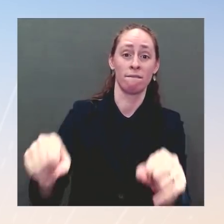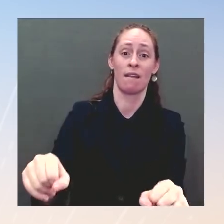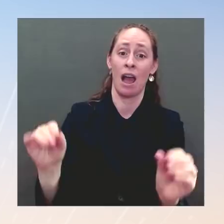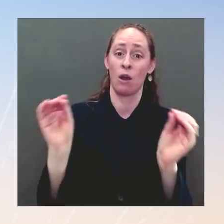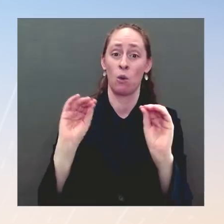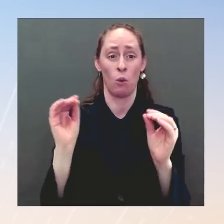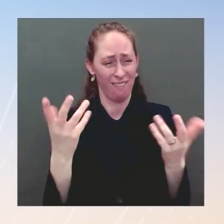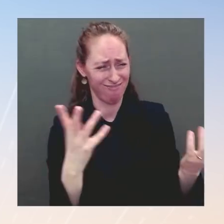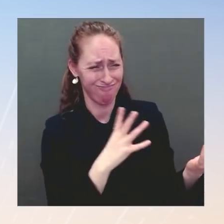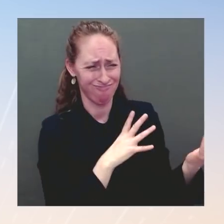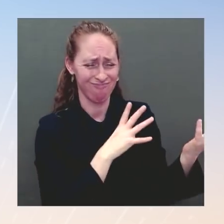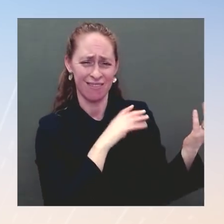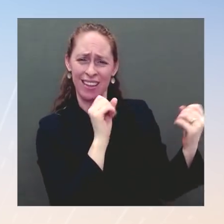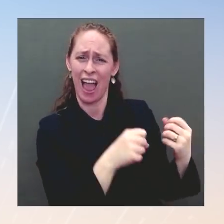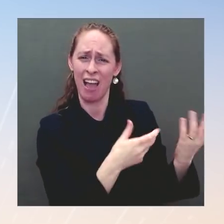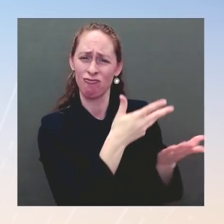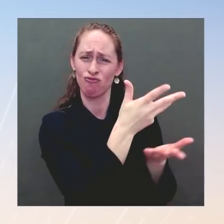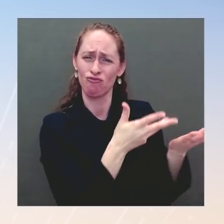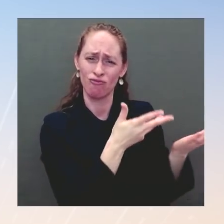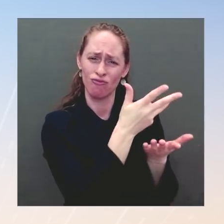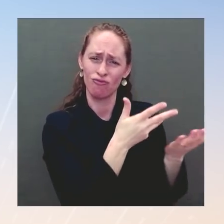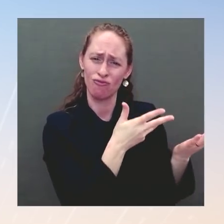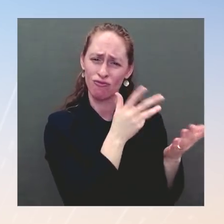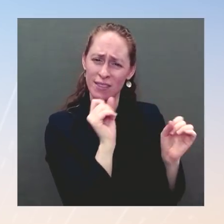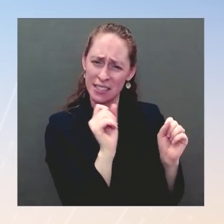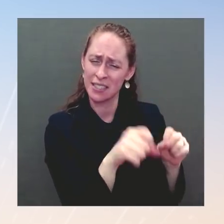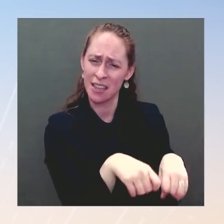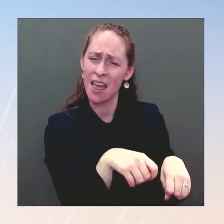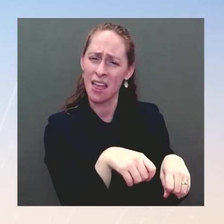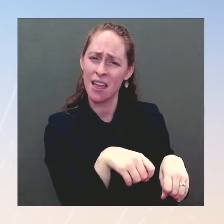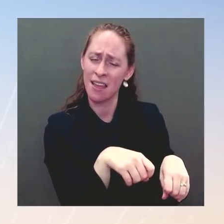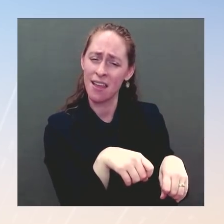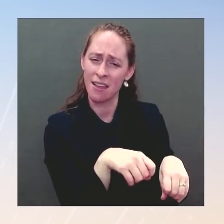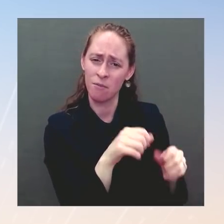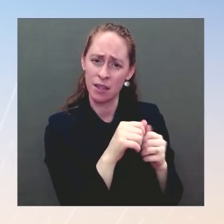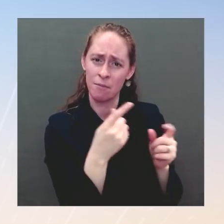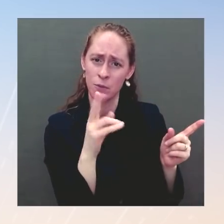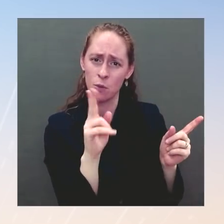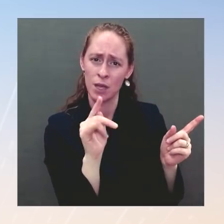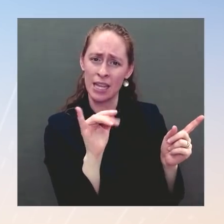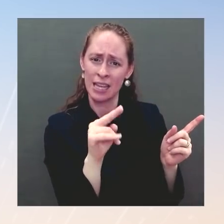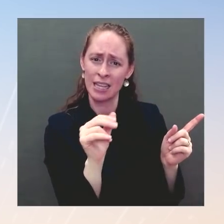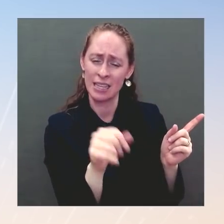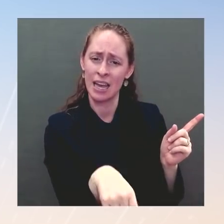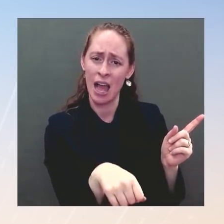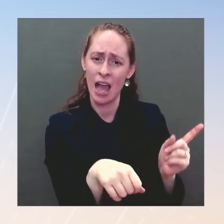between our Secretary of State and Foreign Minister Lavrov. Obviously, we're in a different point at this point in time,